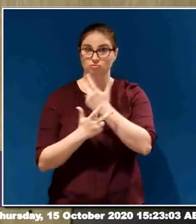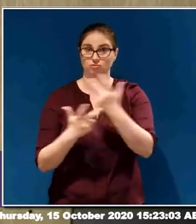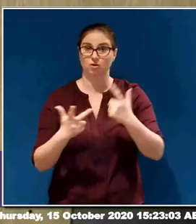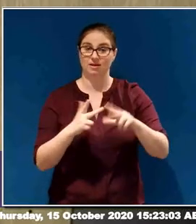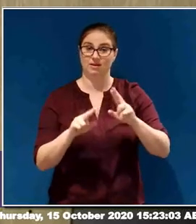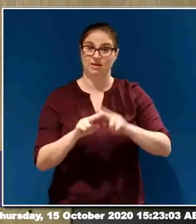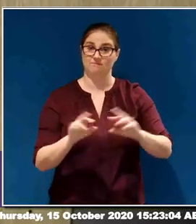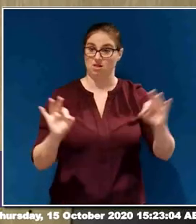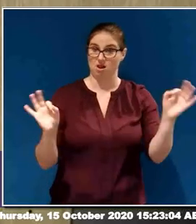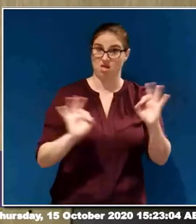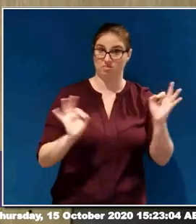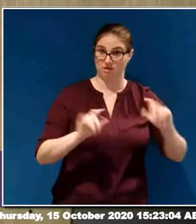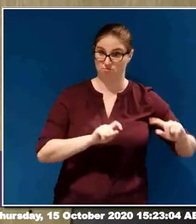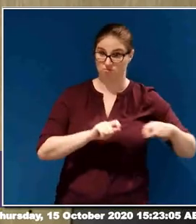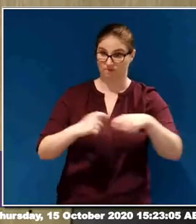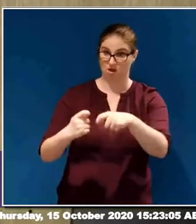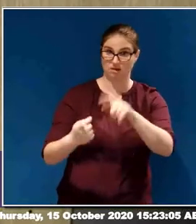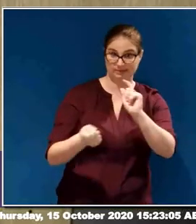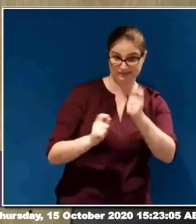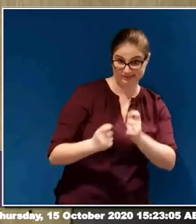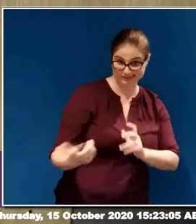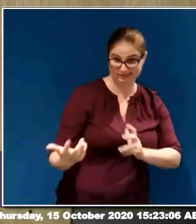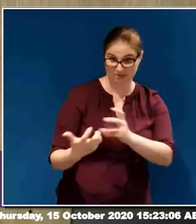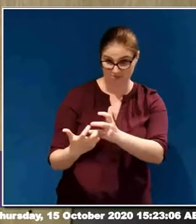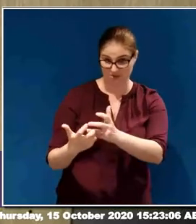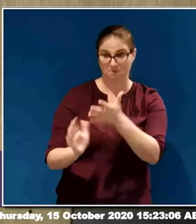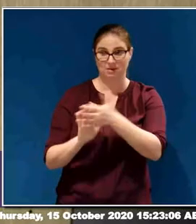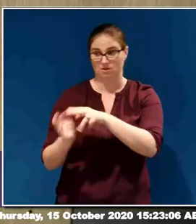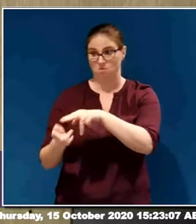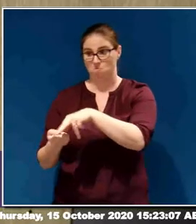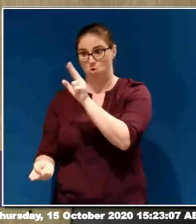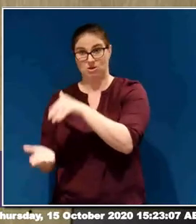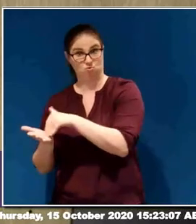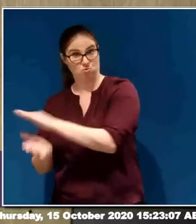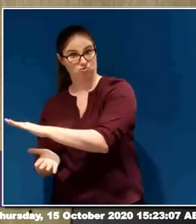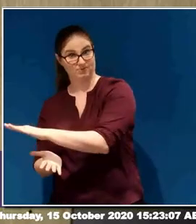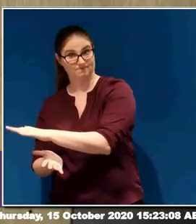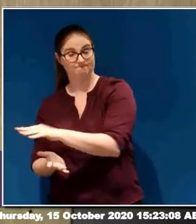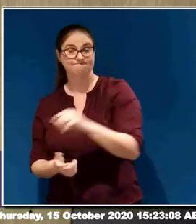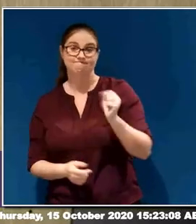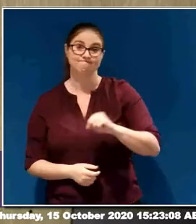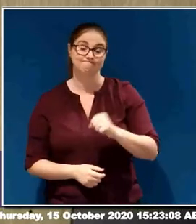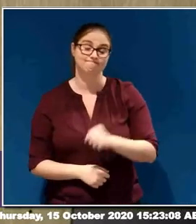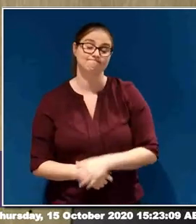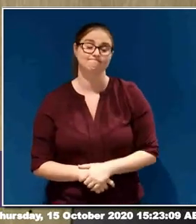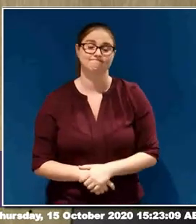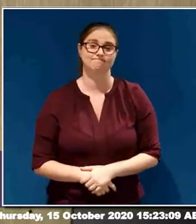OK. I use the word "students", the phrase "students